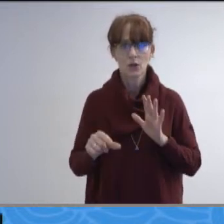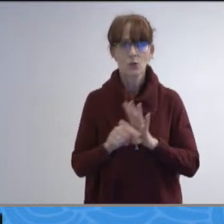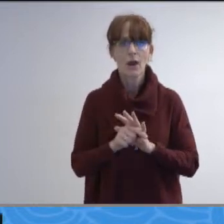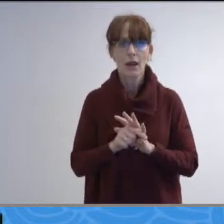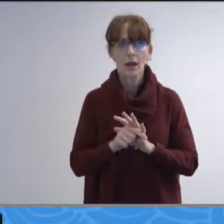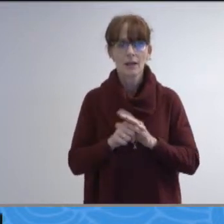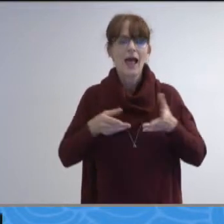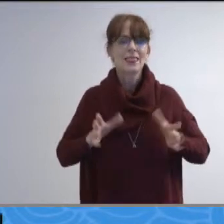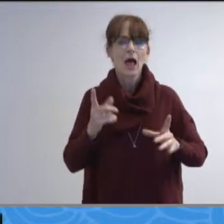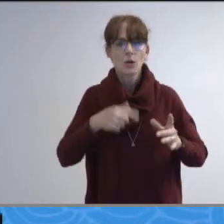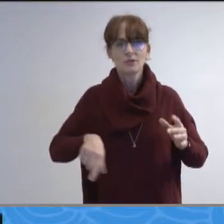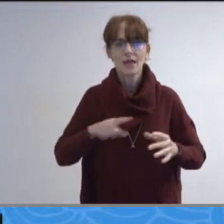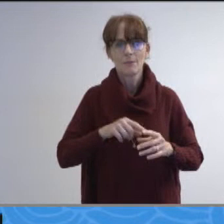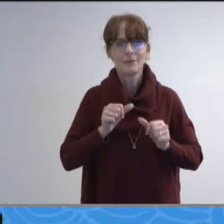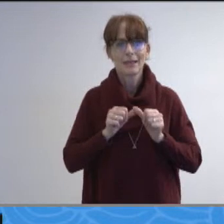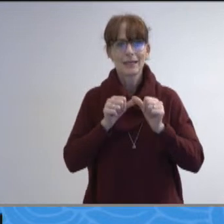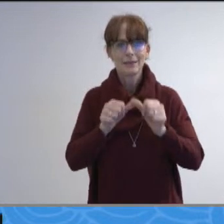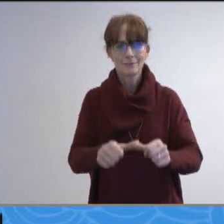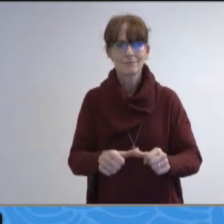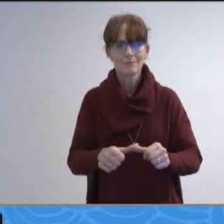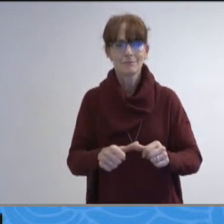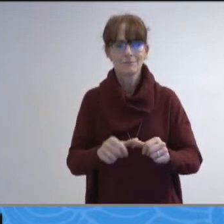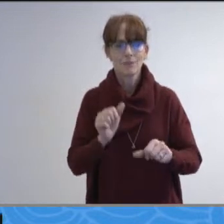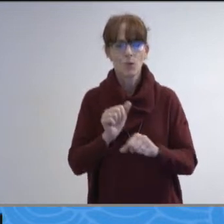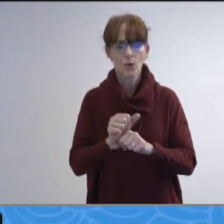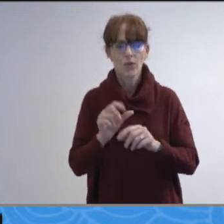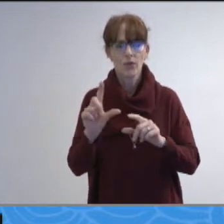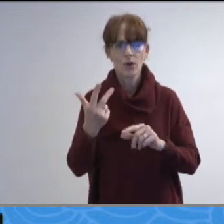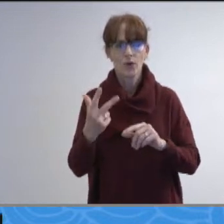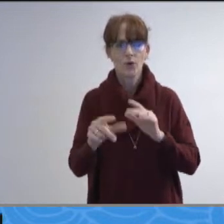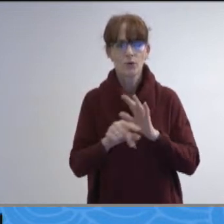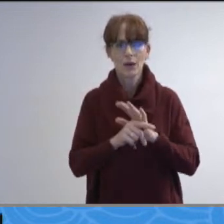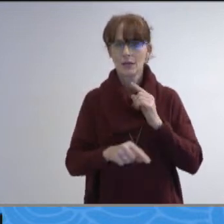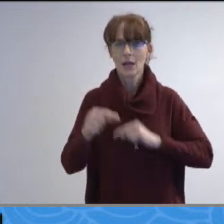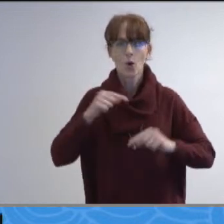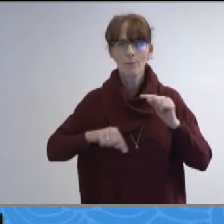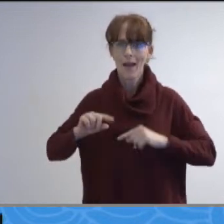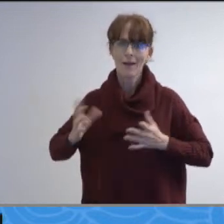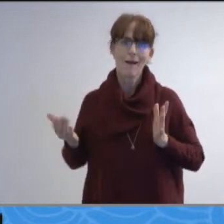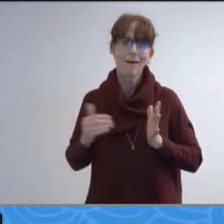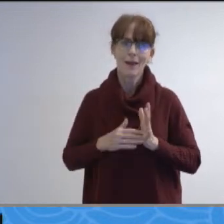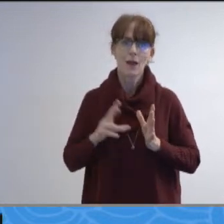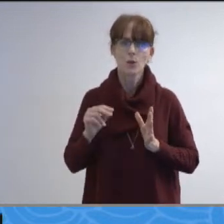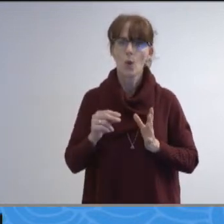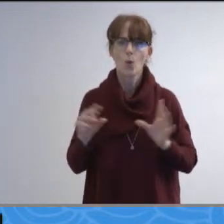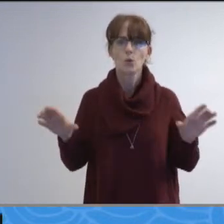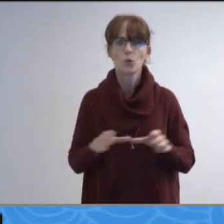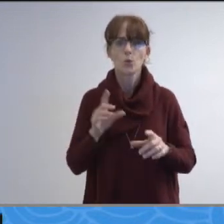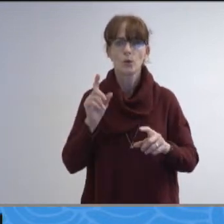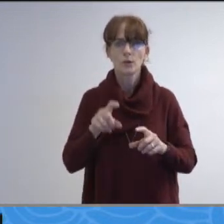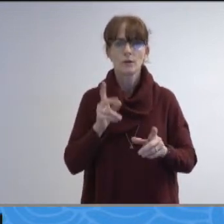that allows them to keep up with that third grade content. So it's not about doing it all over, it's about doing what you need to keep staying on pace.